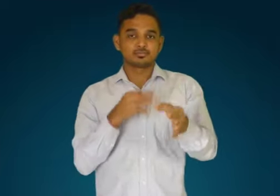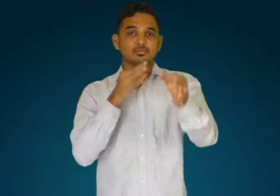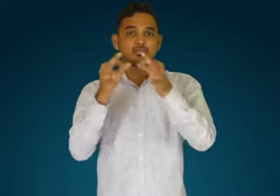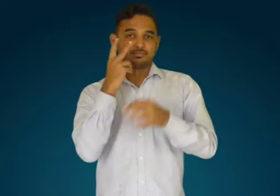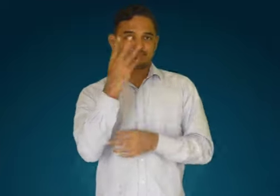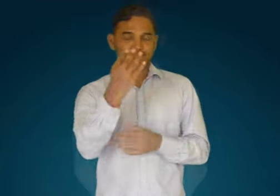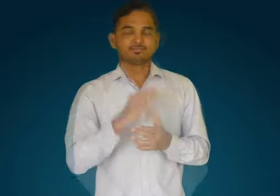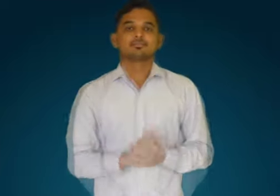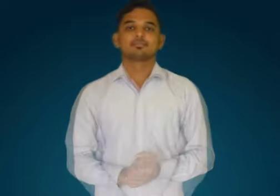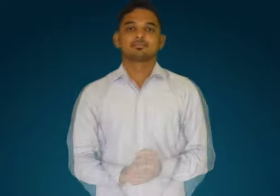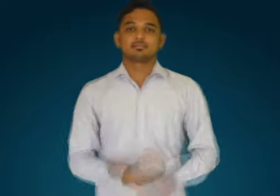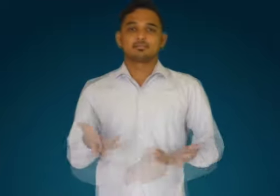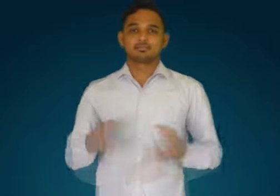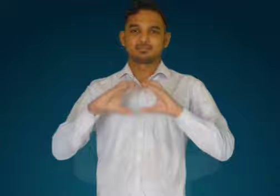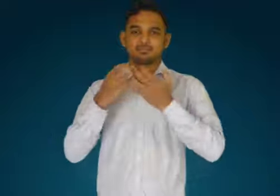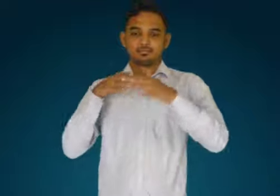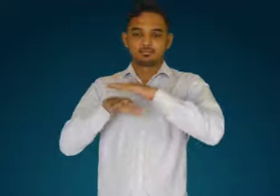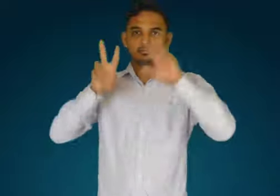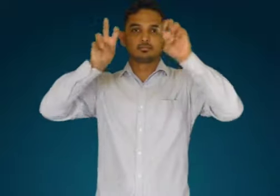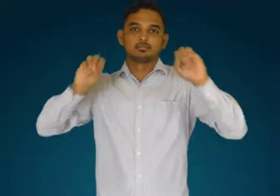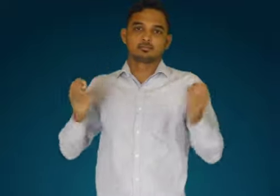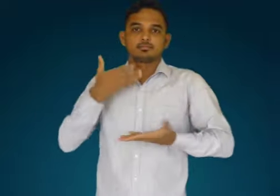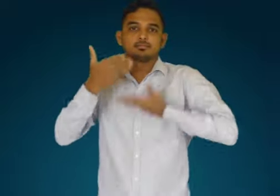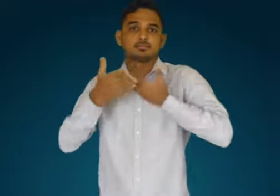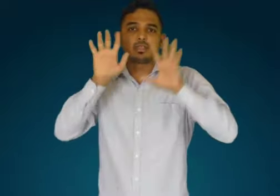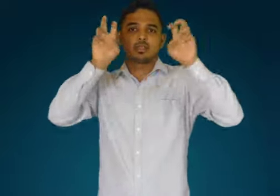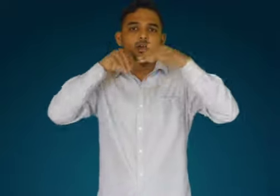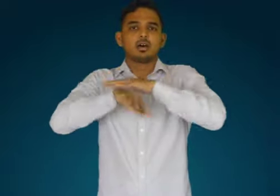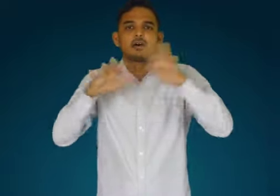chaotic but in reality it has positive results